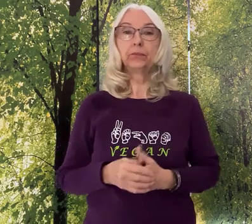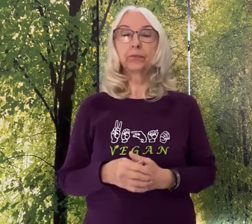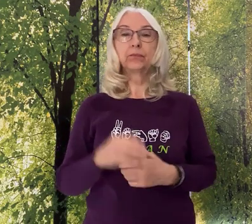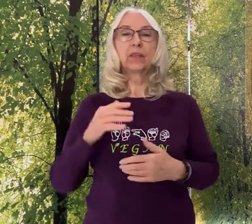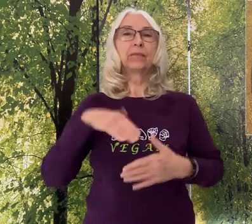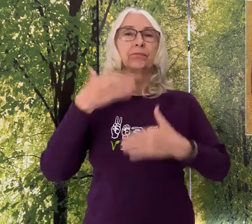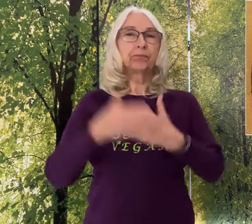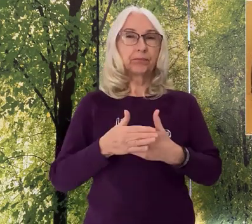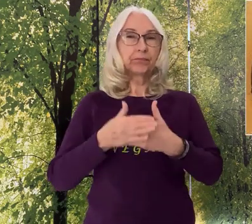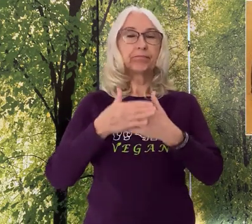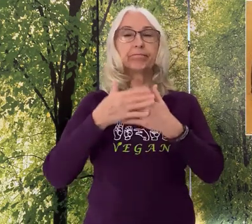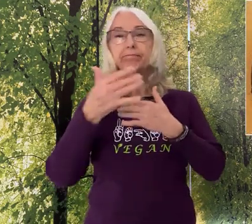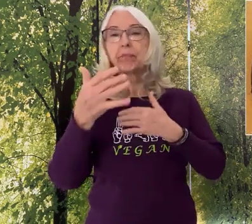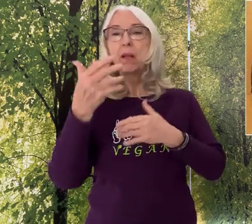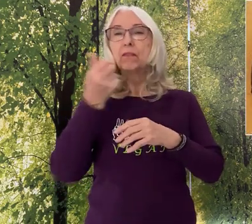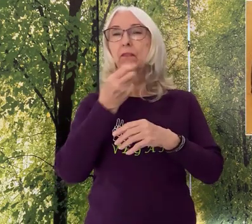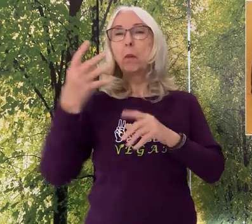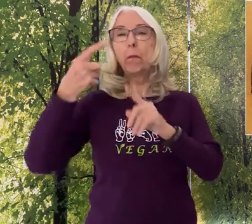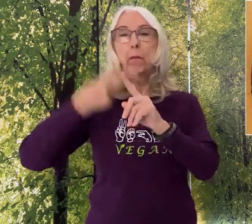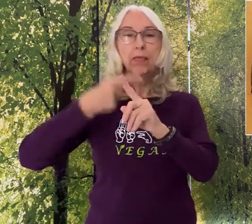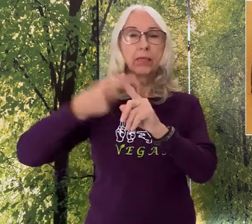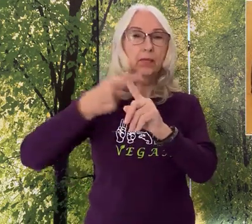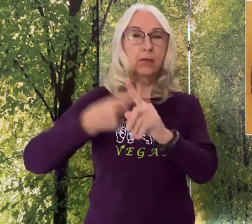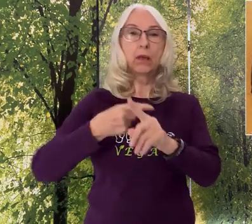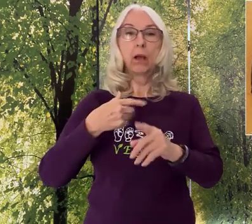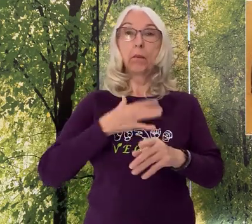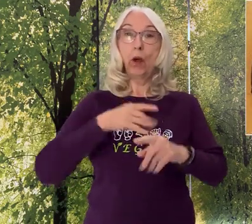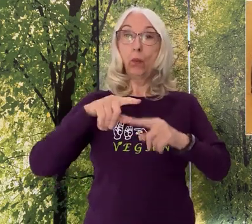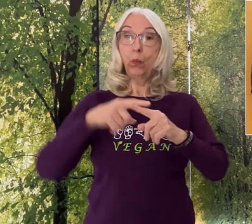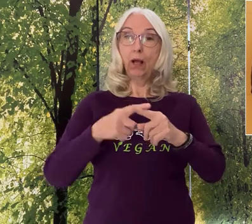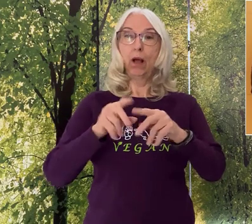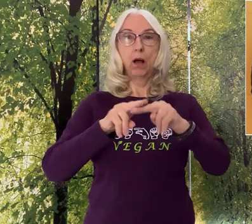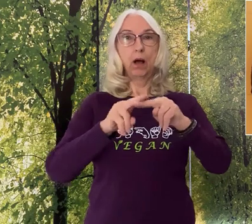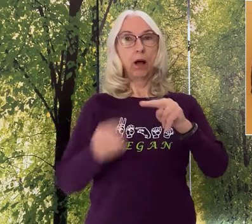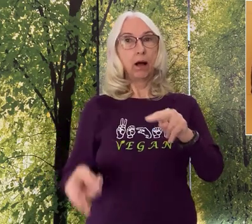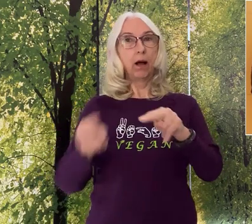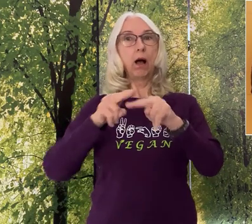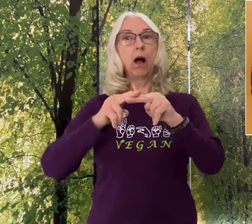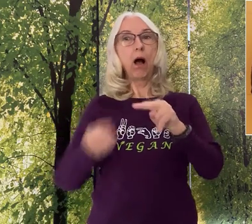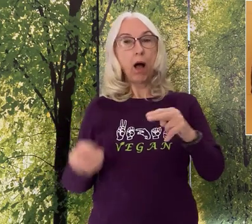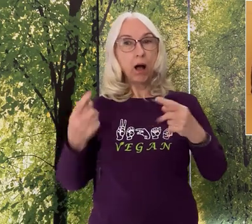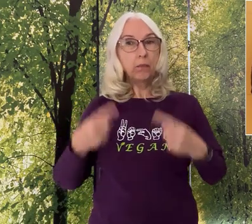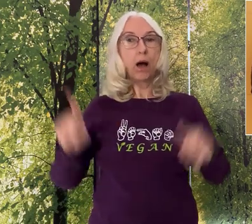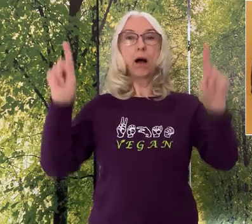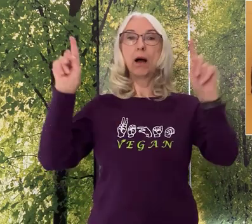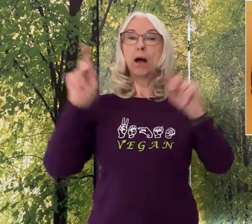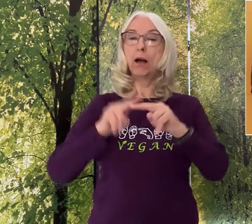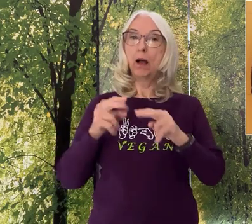Over the next couple of months, as the weight began to come off,